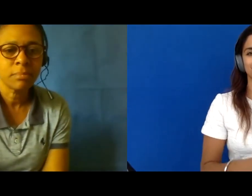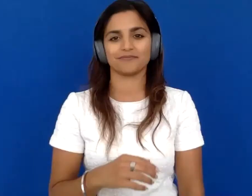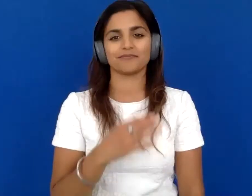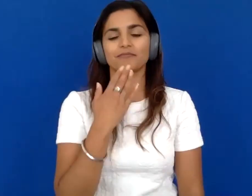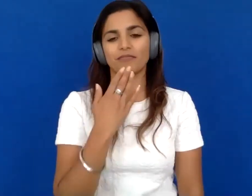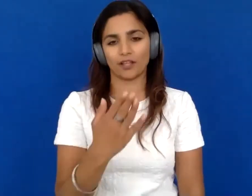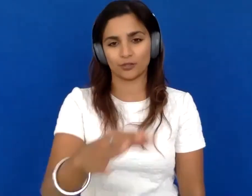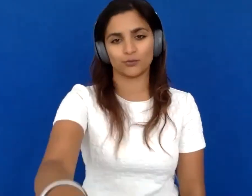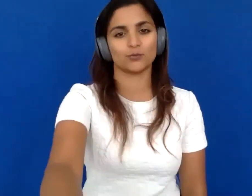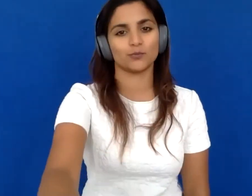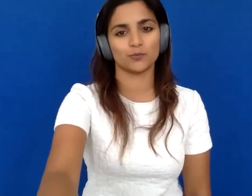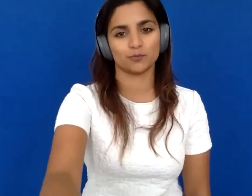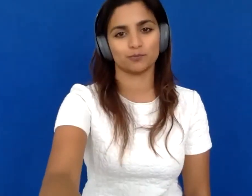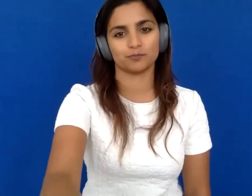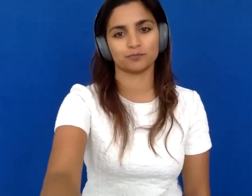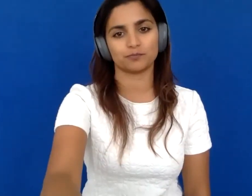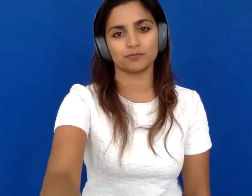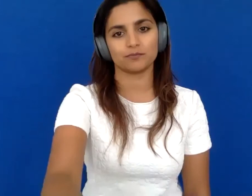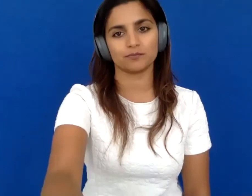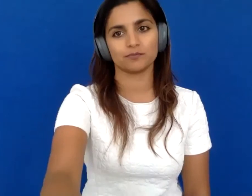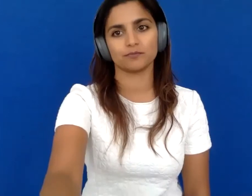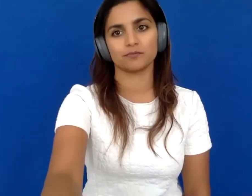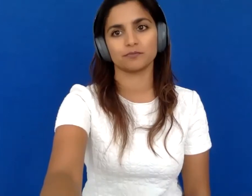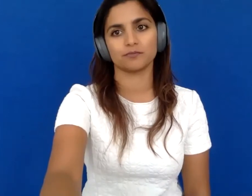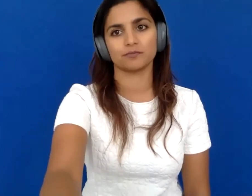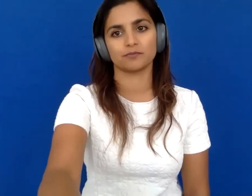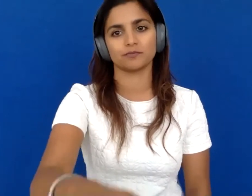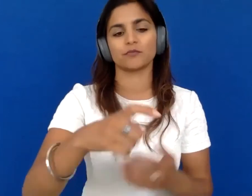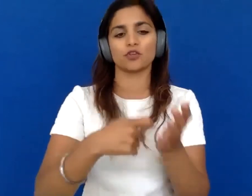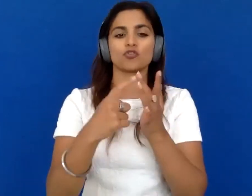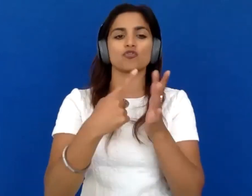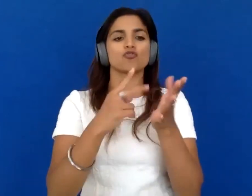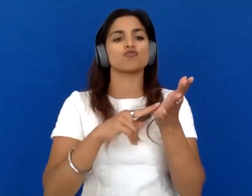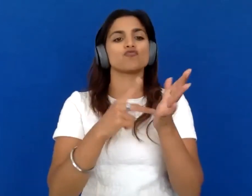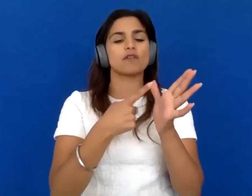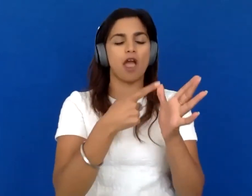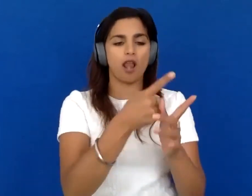attitudes and barriers to health care and medication pushing us to think